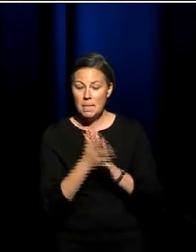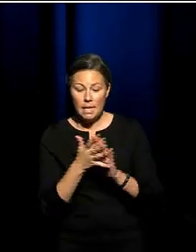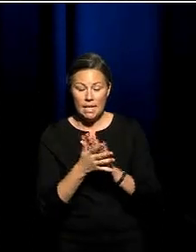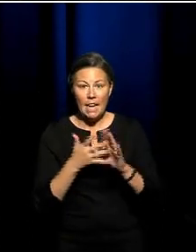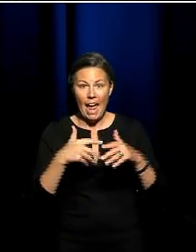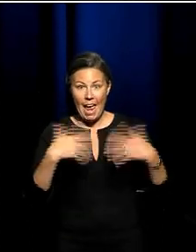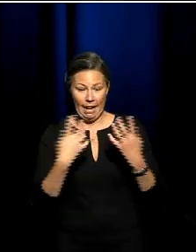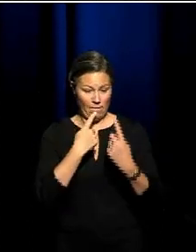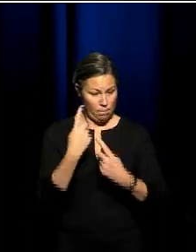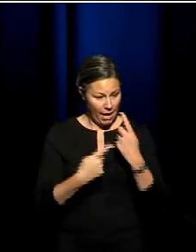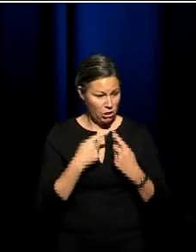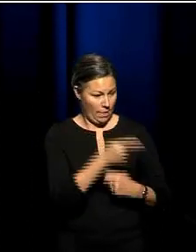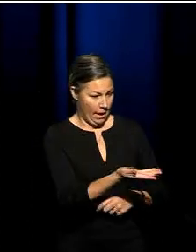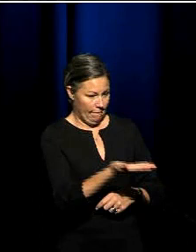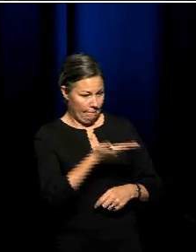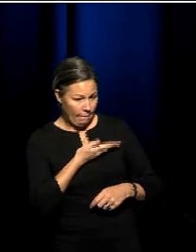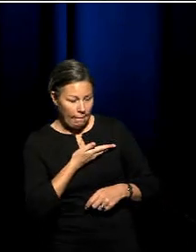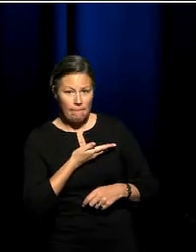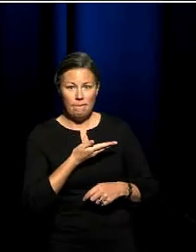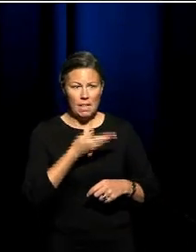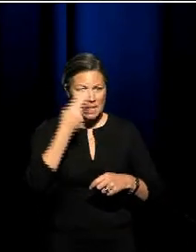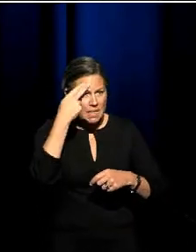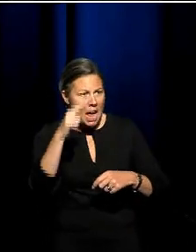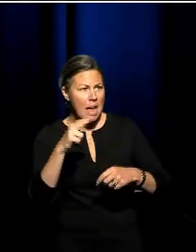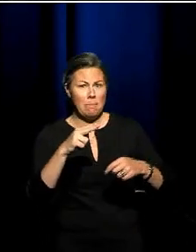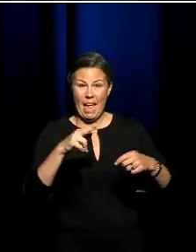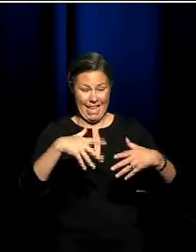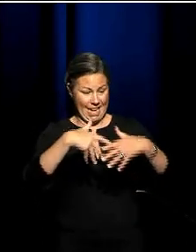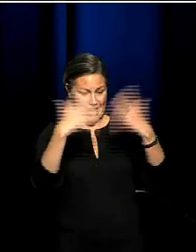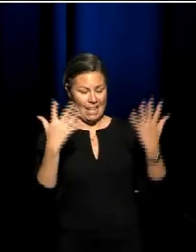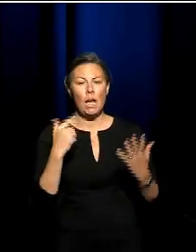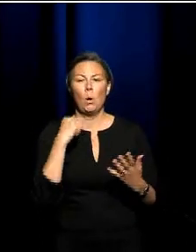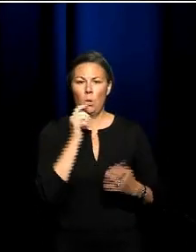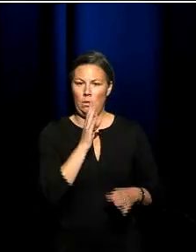information given in those sessions. The material disclosed in private sessions